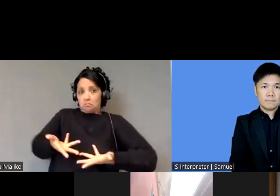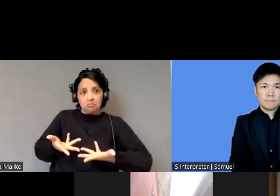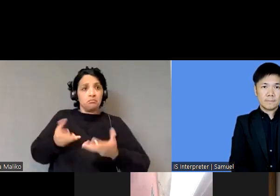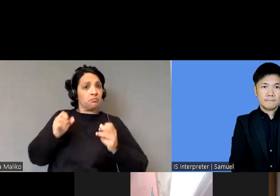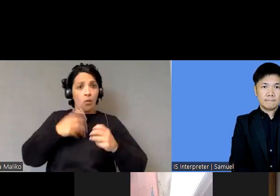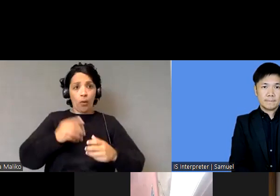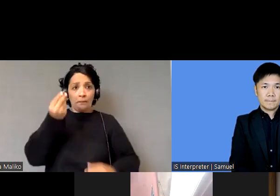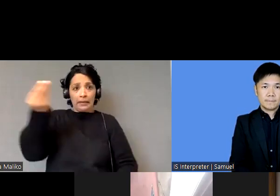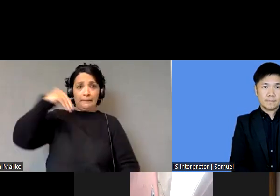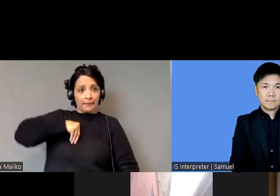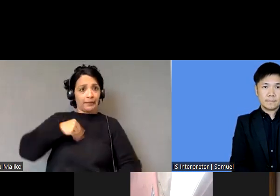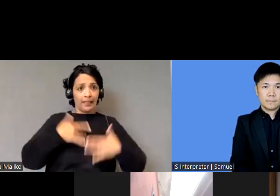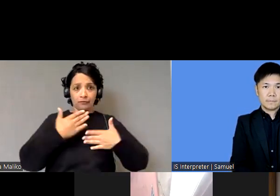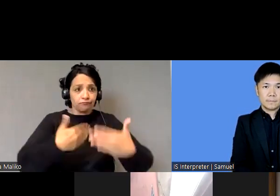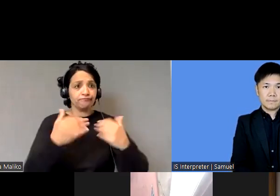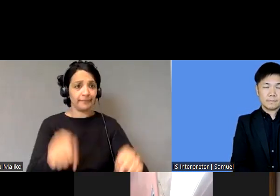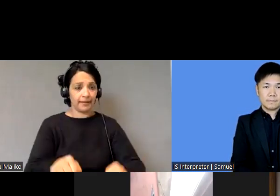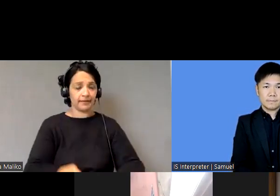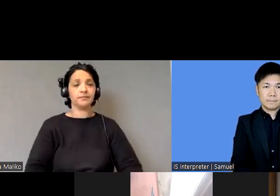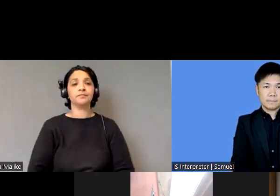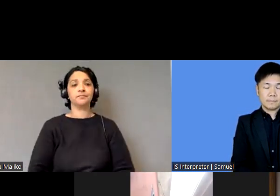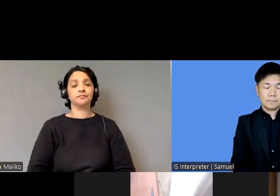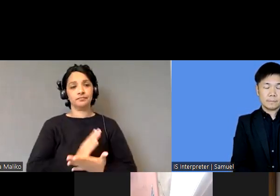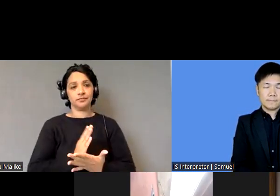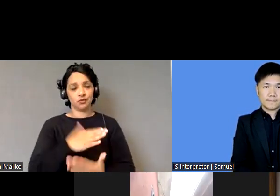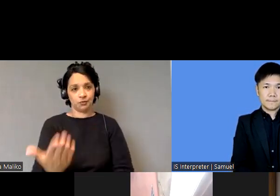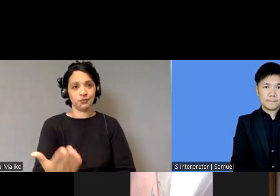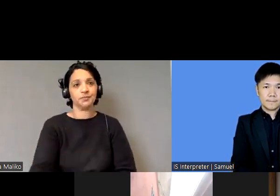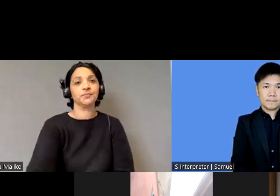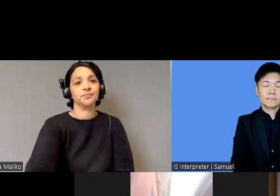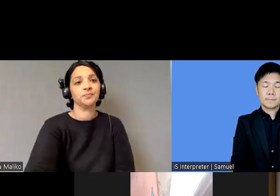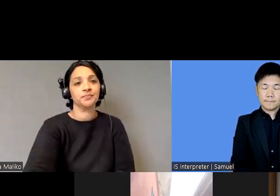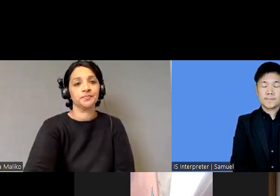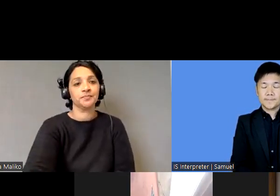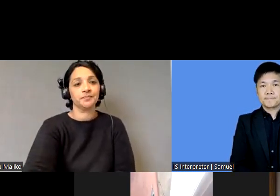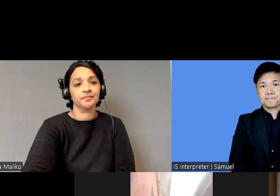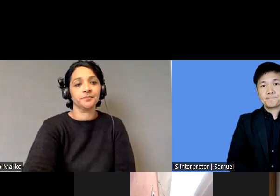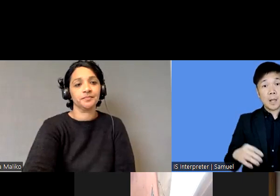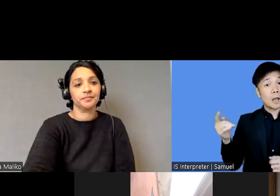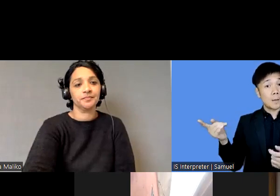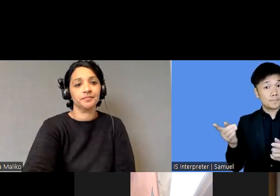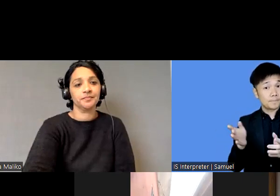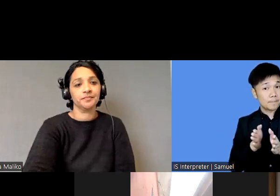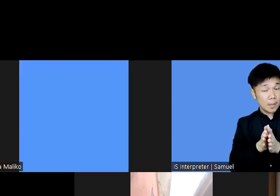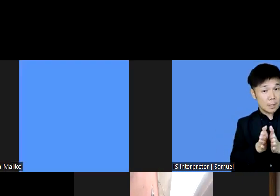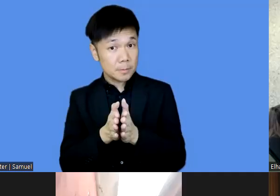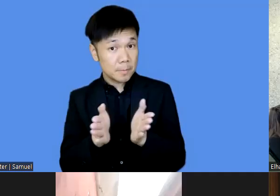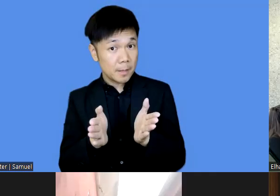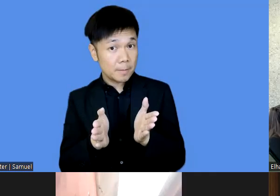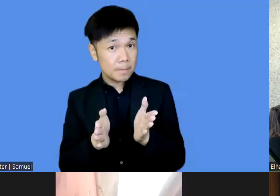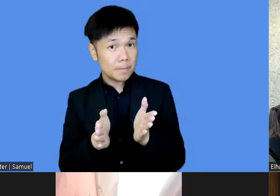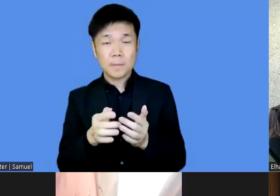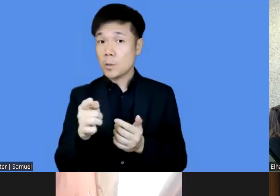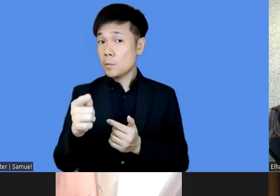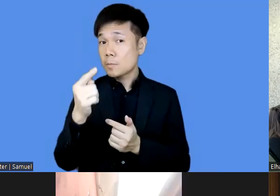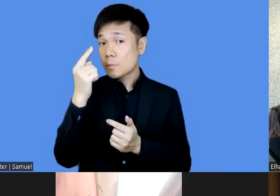So I just want to give this reflection, what do you use your eyes for?